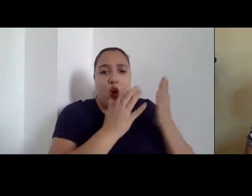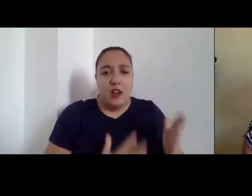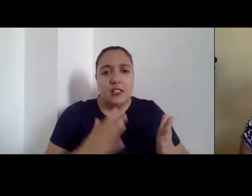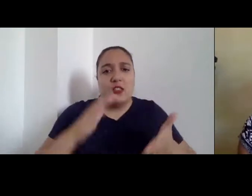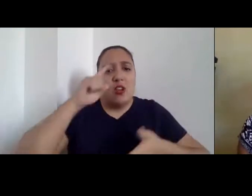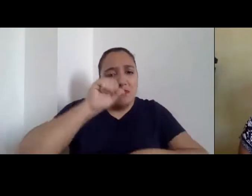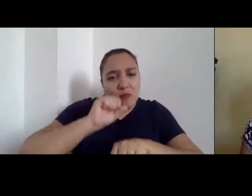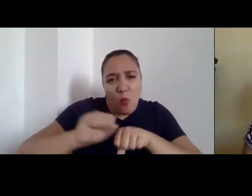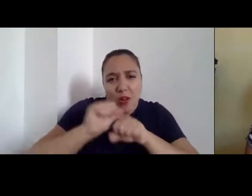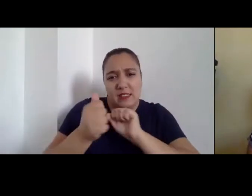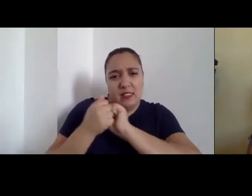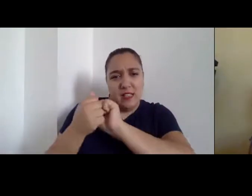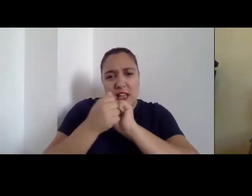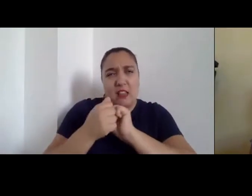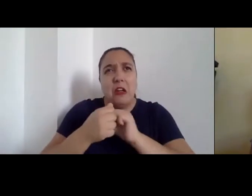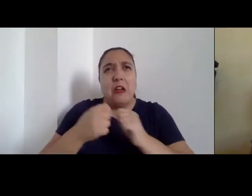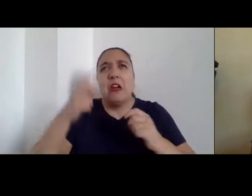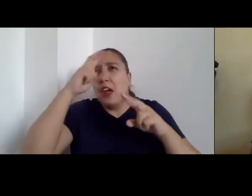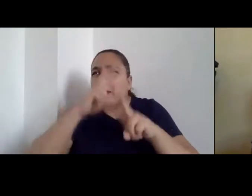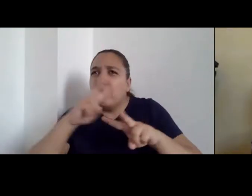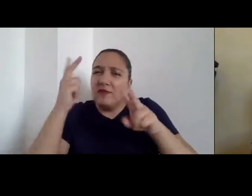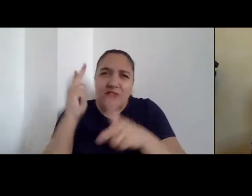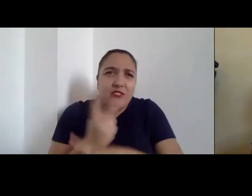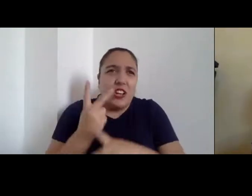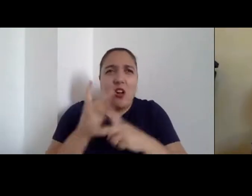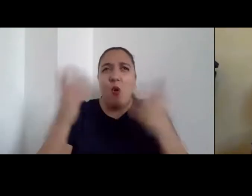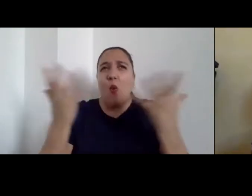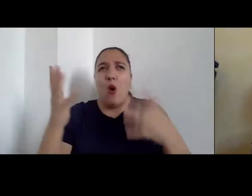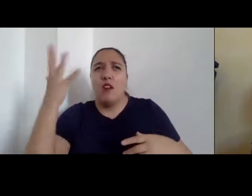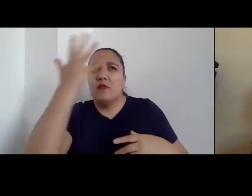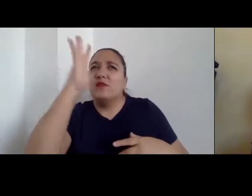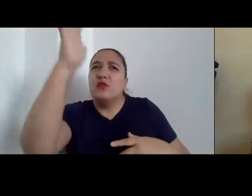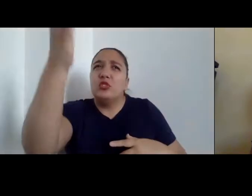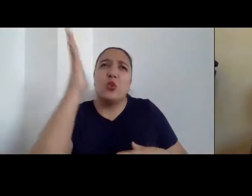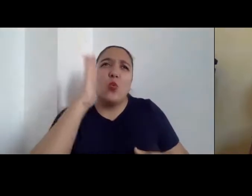Today, our conversation will focus on the digital and the role of technology